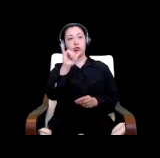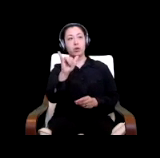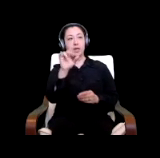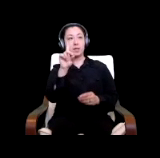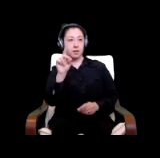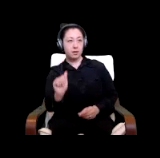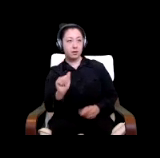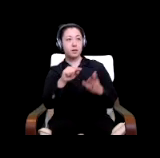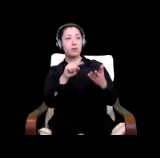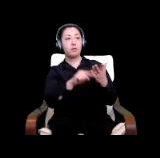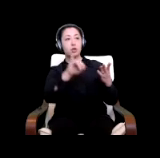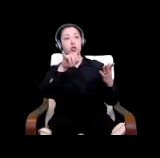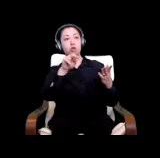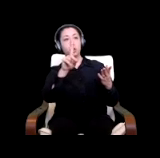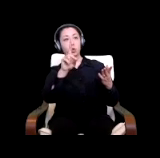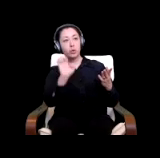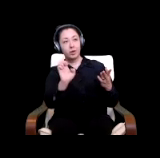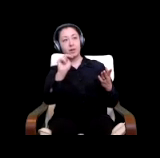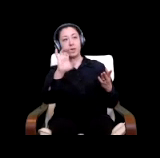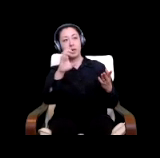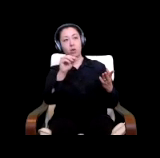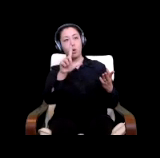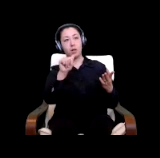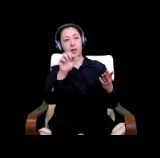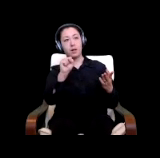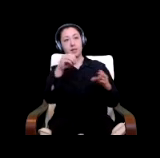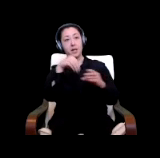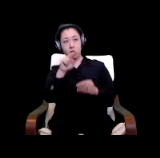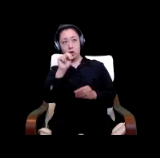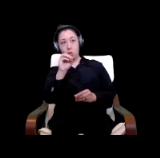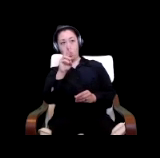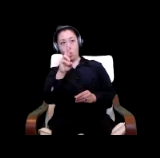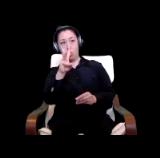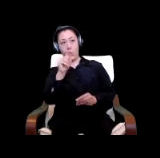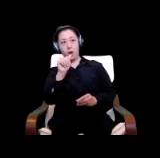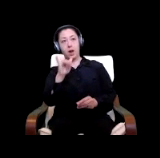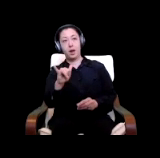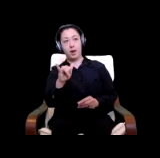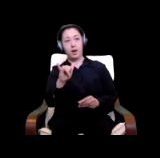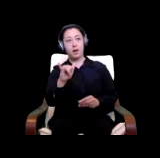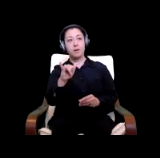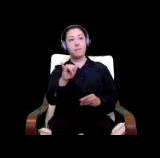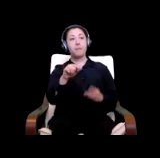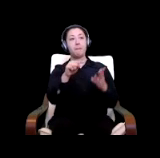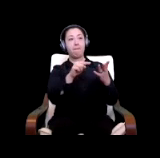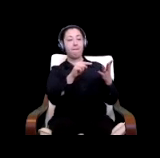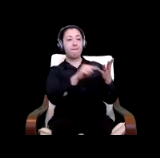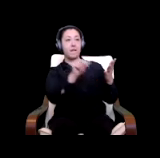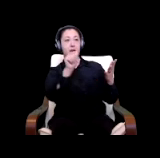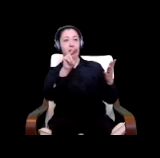in Deafblind this in Norway. Nancy Salem-Hartshorne expert in assessment of individuals with CHARGE